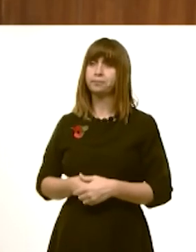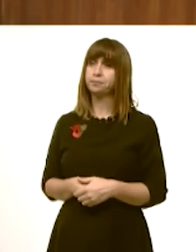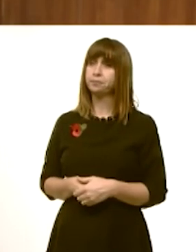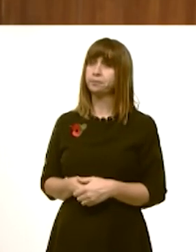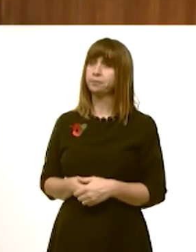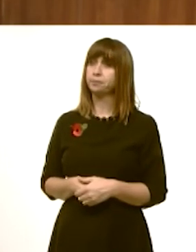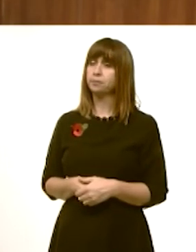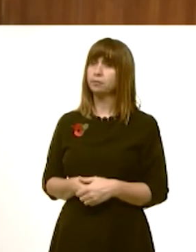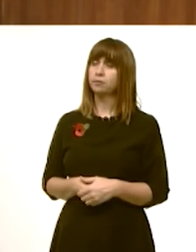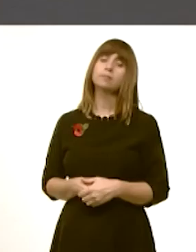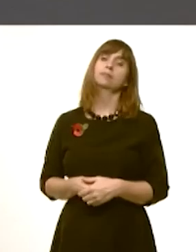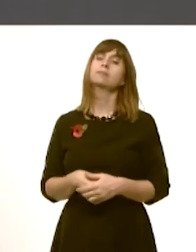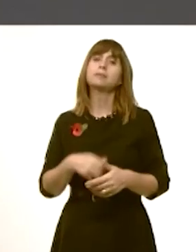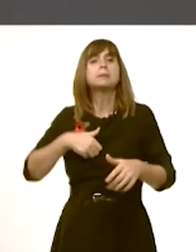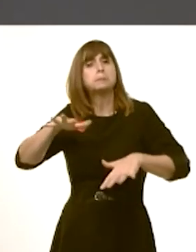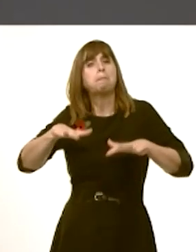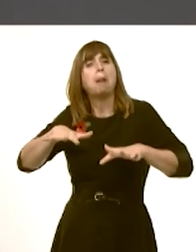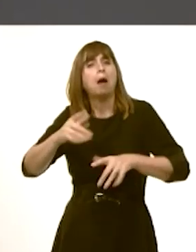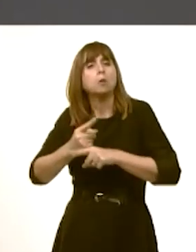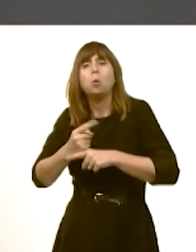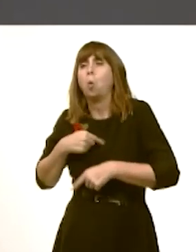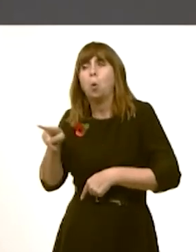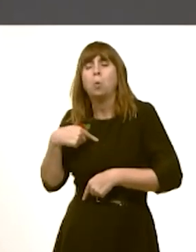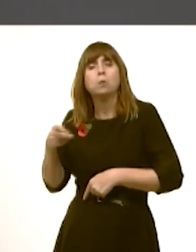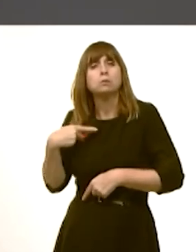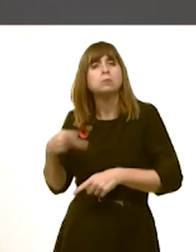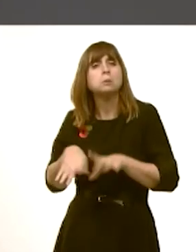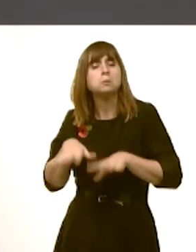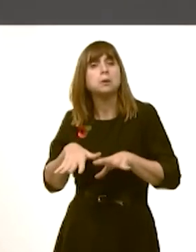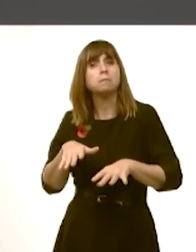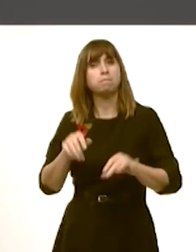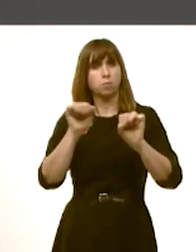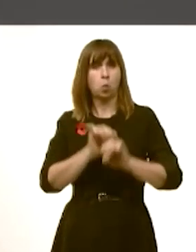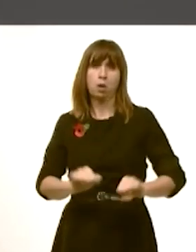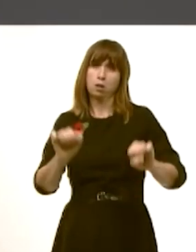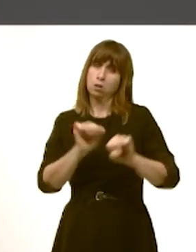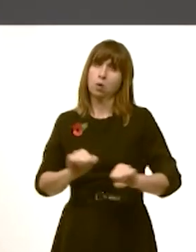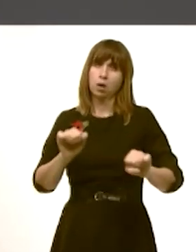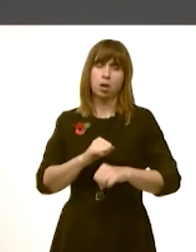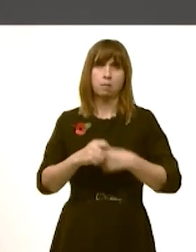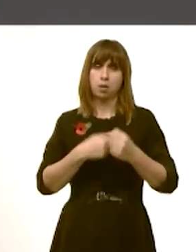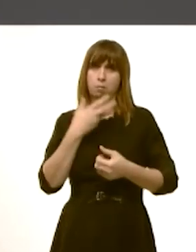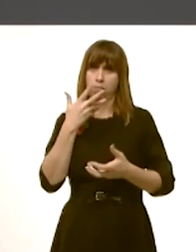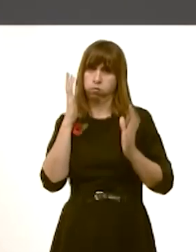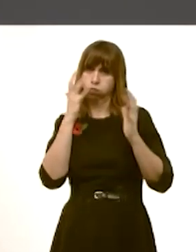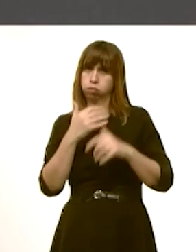Mae gennych chi un o fíetholwyr ióac nid wyf yn disgwyl i chi wneud sylw ar yr achos,